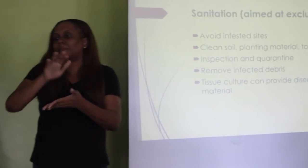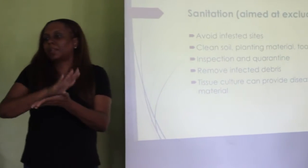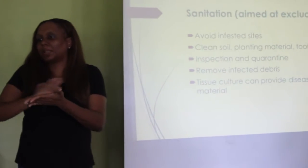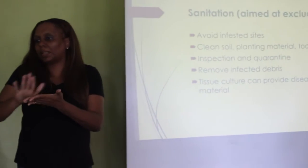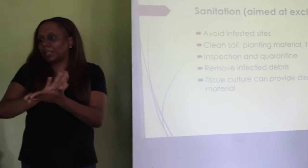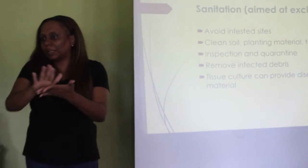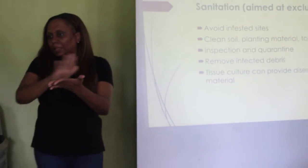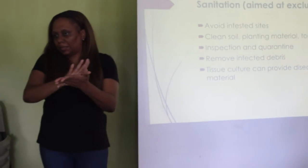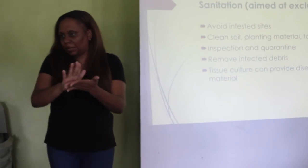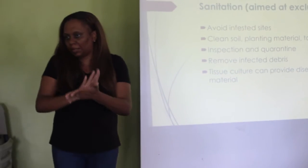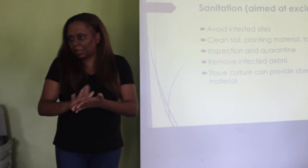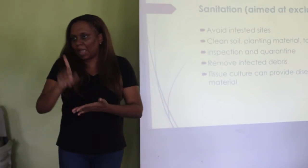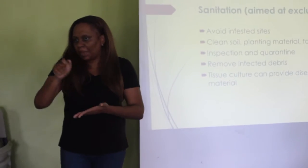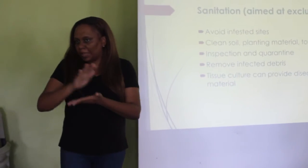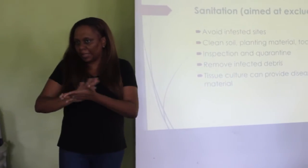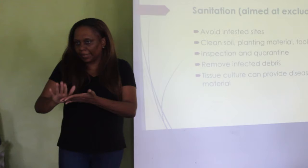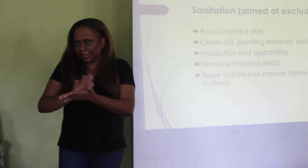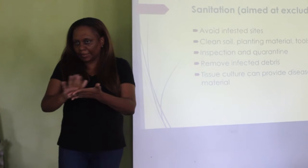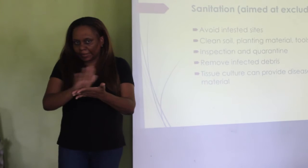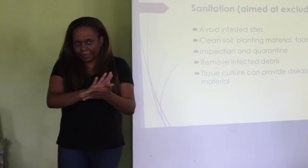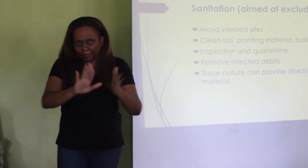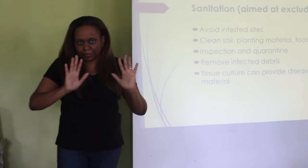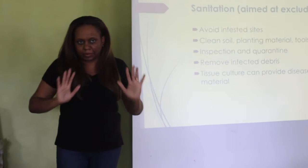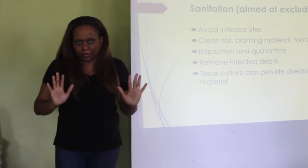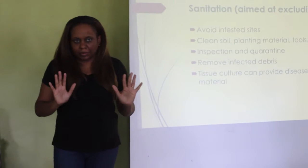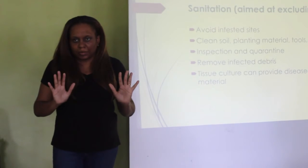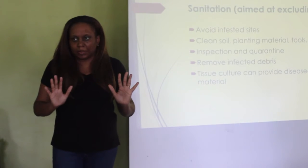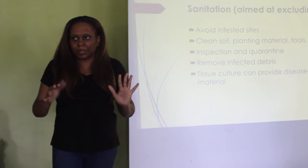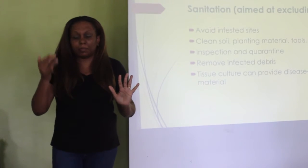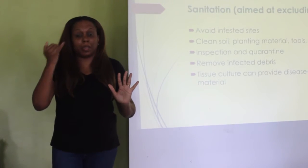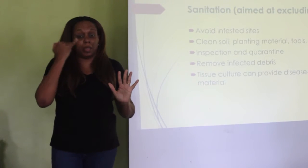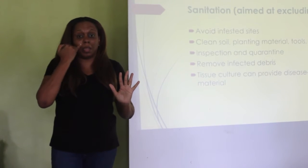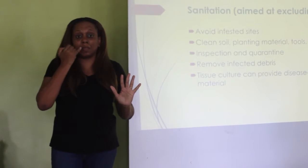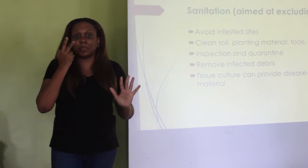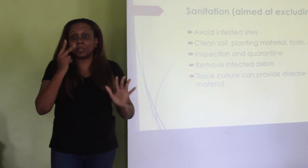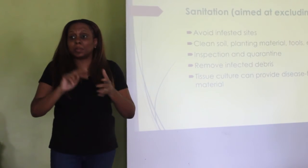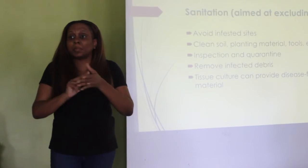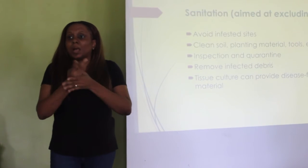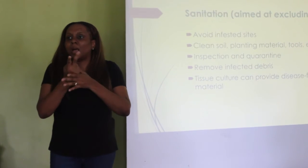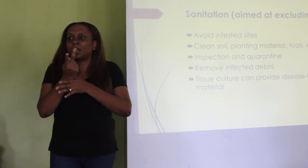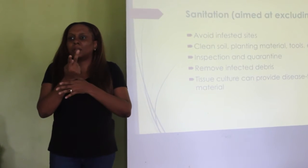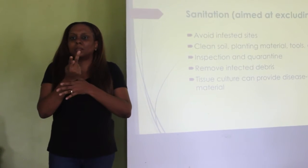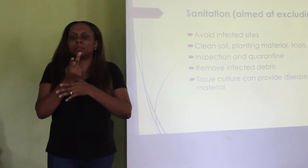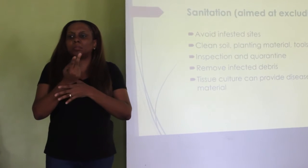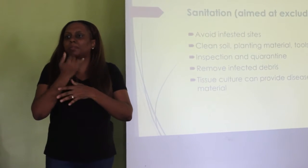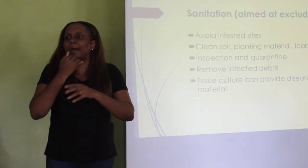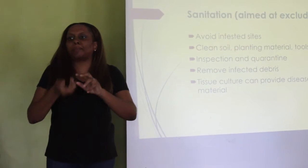and places taking out your plans that are defective right and we avoid effective sites